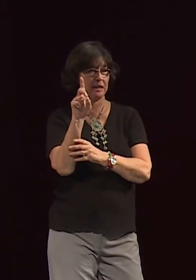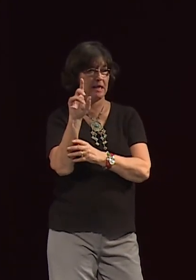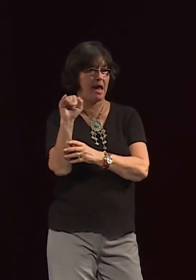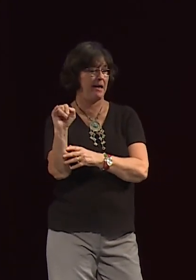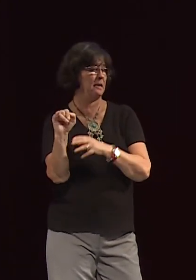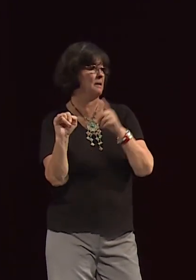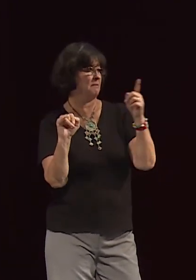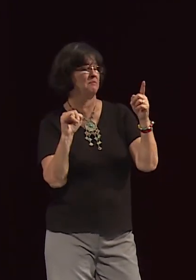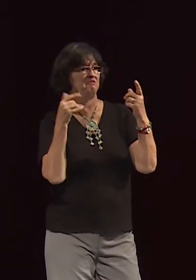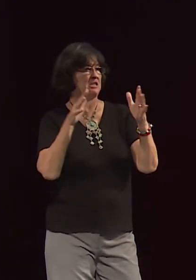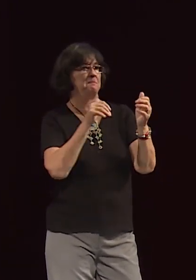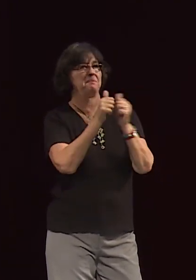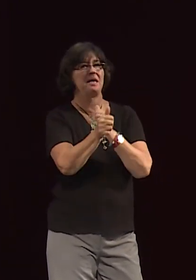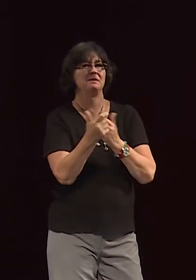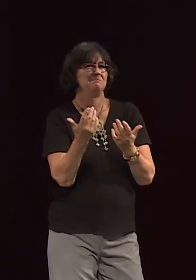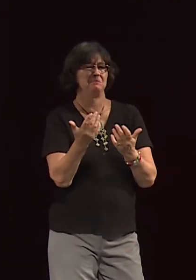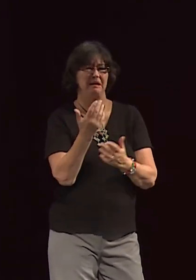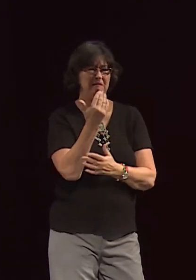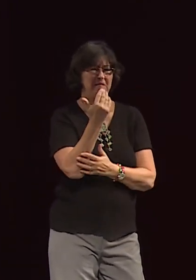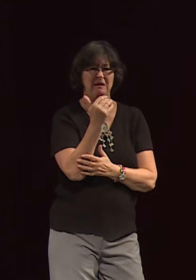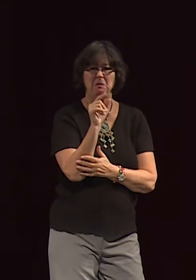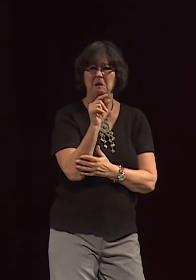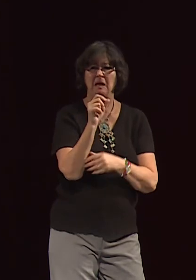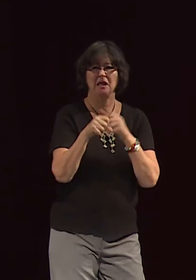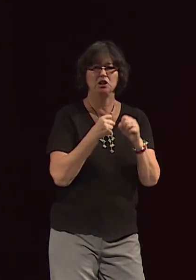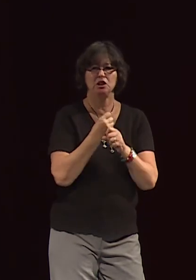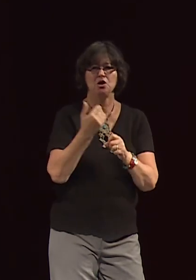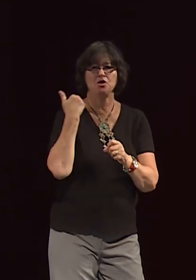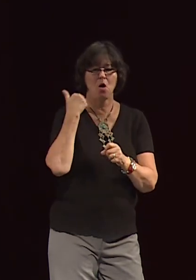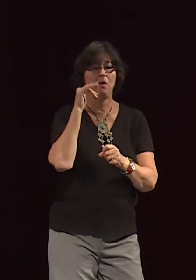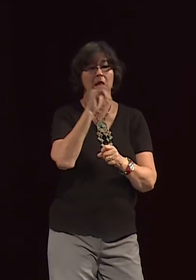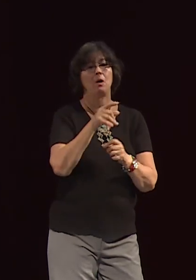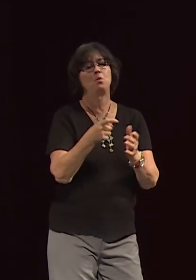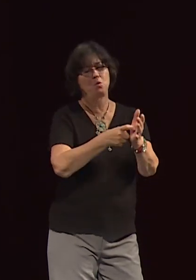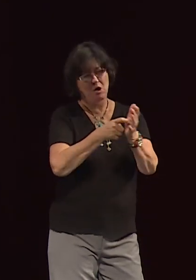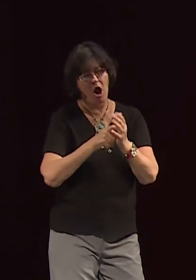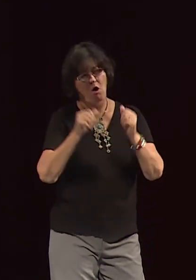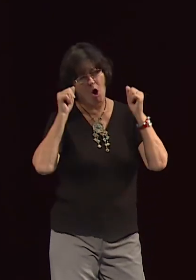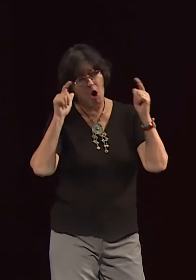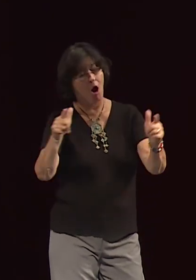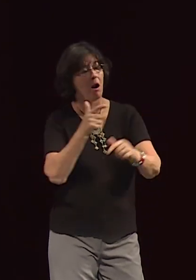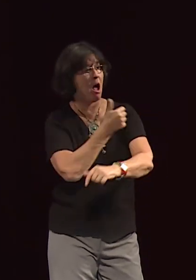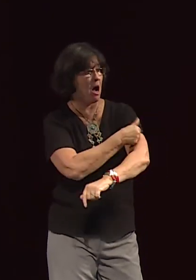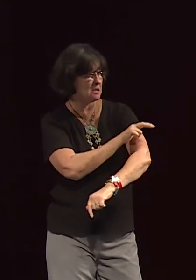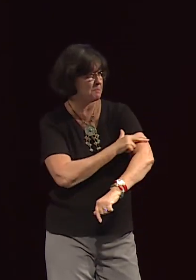and other medical professionals aren't necessarily in the know.